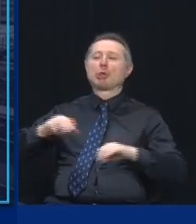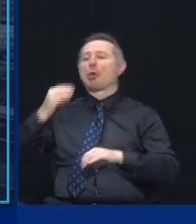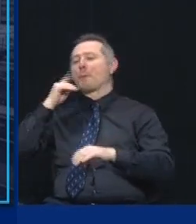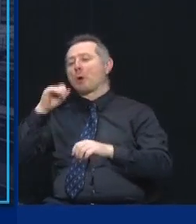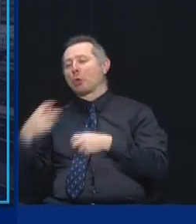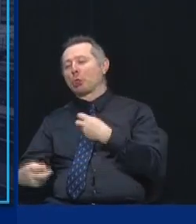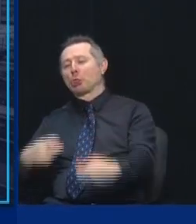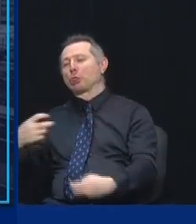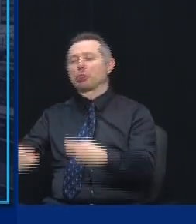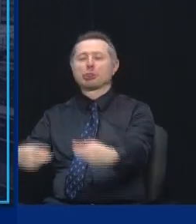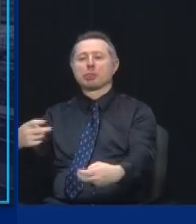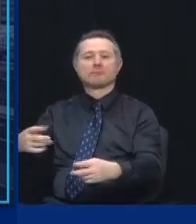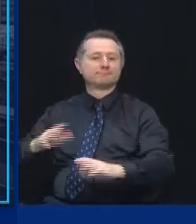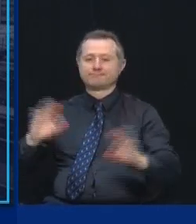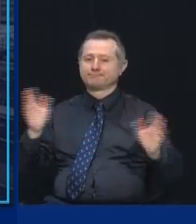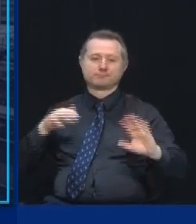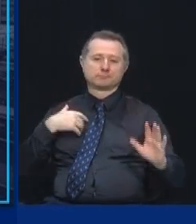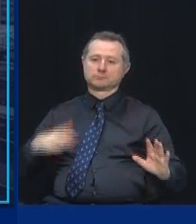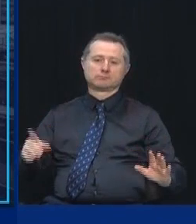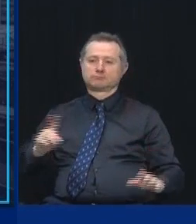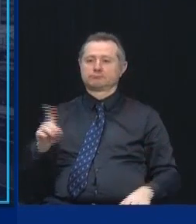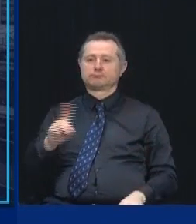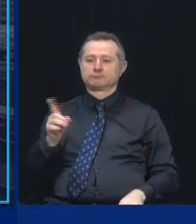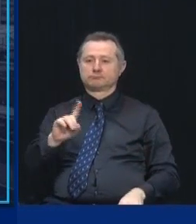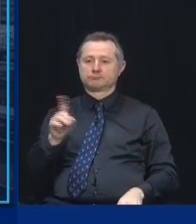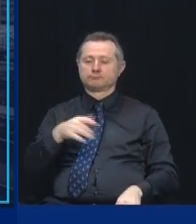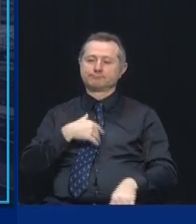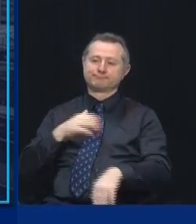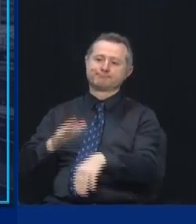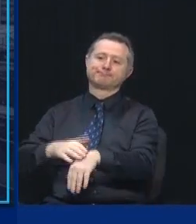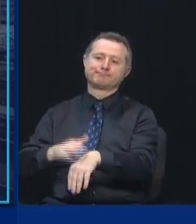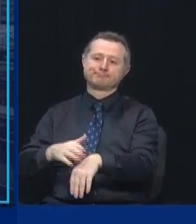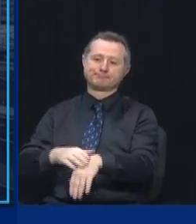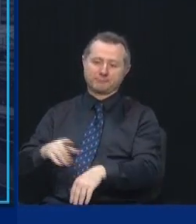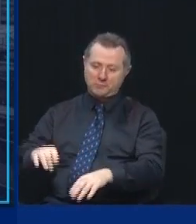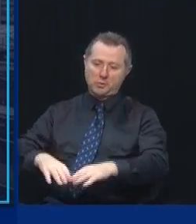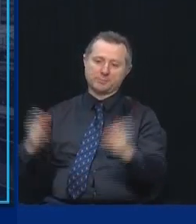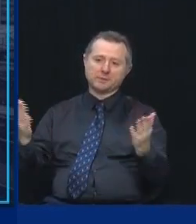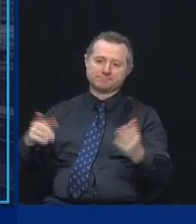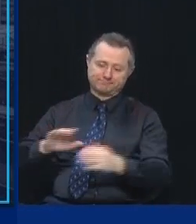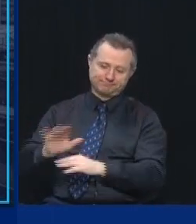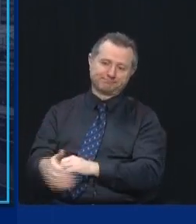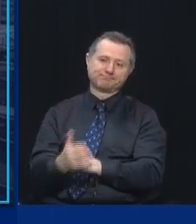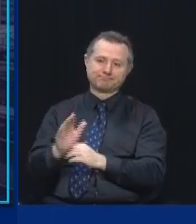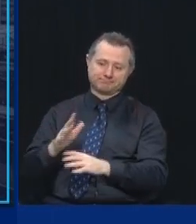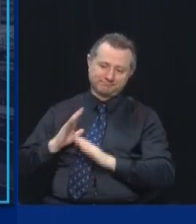NOBODY WANTS THE MTA TO NOW GO BACK TO THE OLD DAYS.